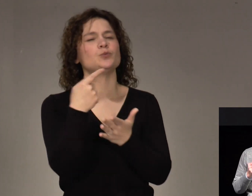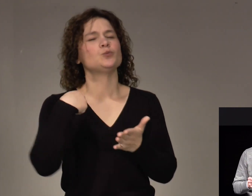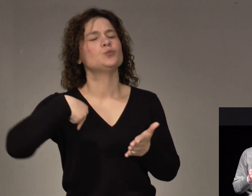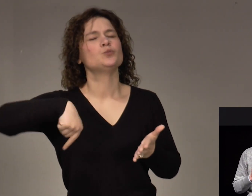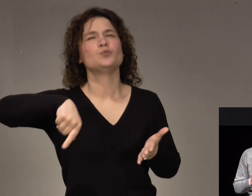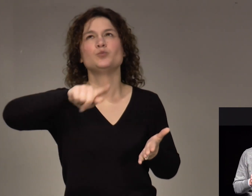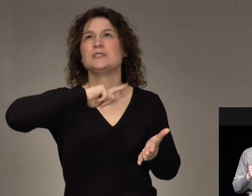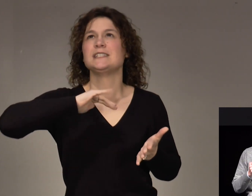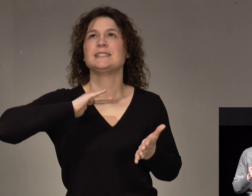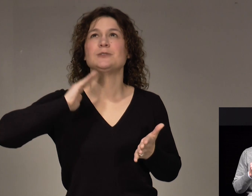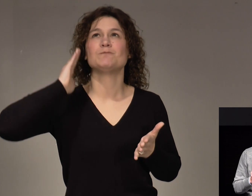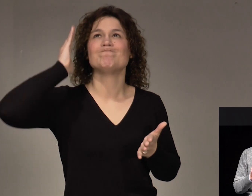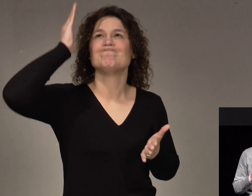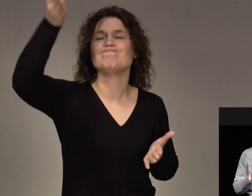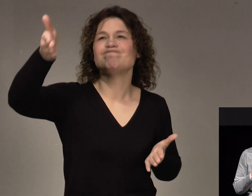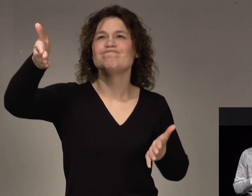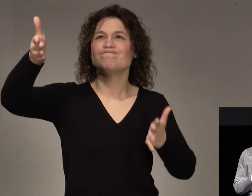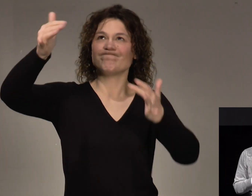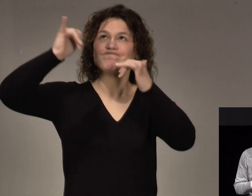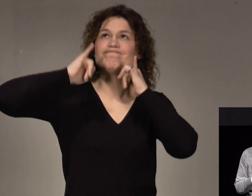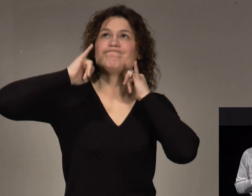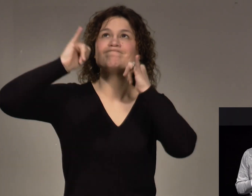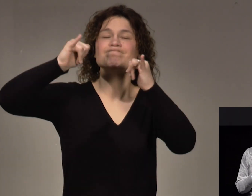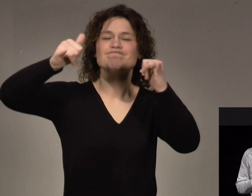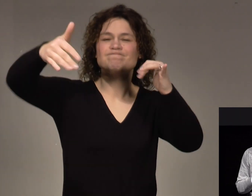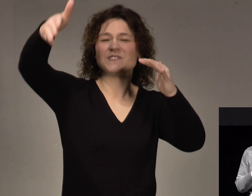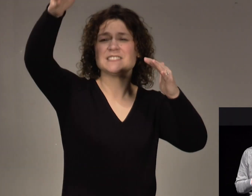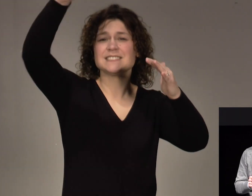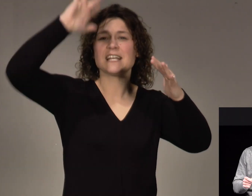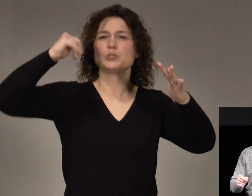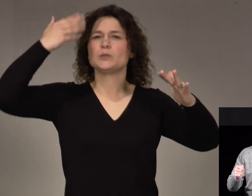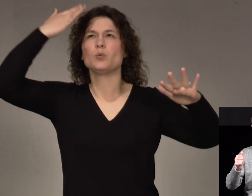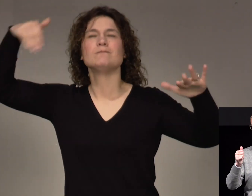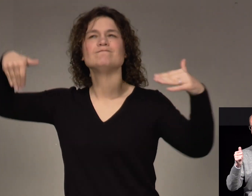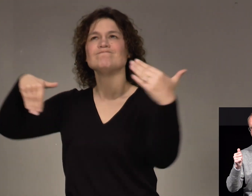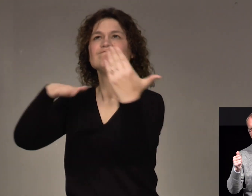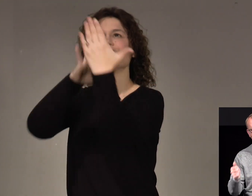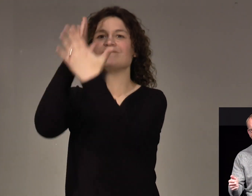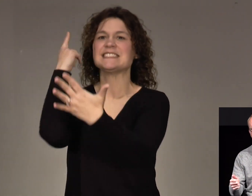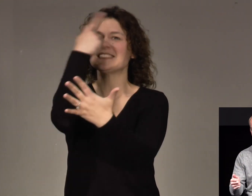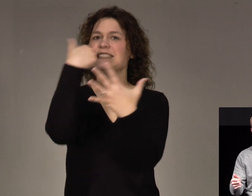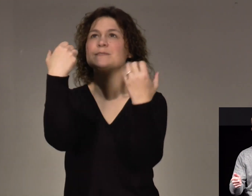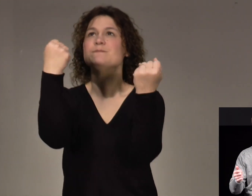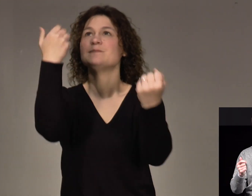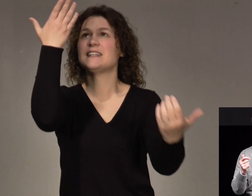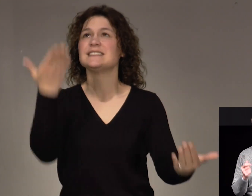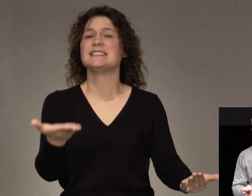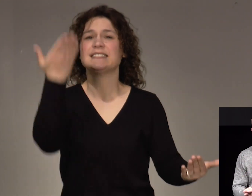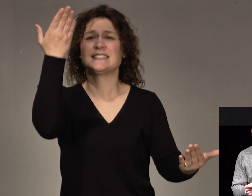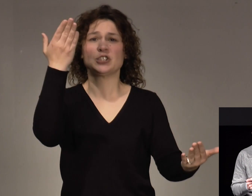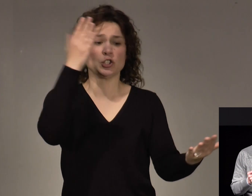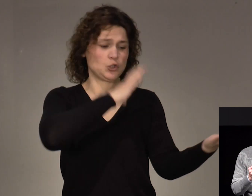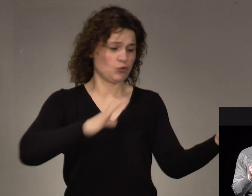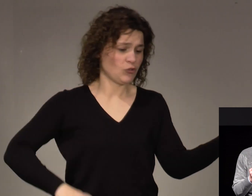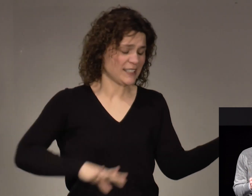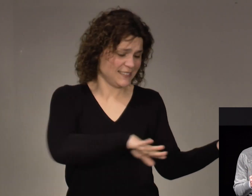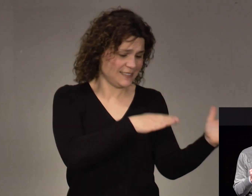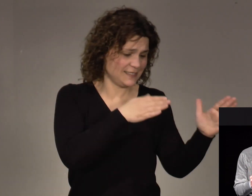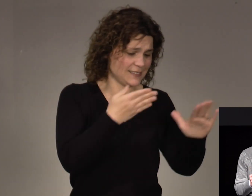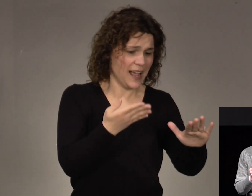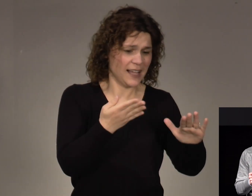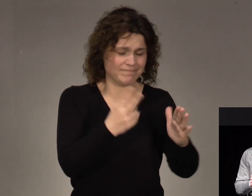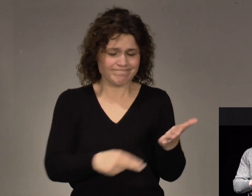like Him for we will see Him as He is. Christ died and rose to transform death